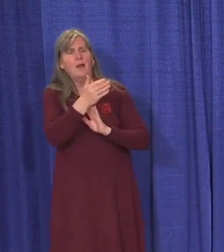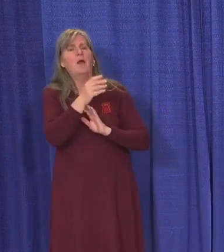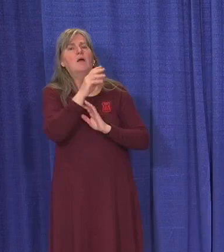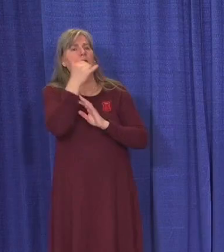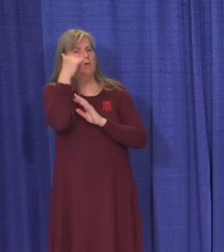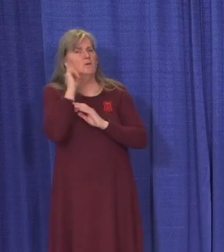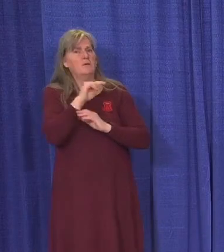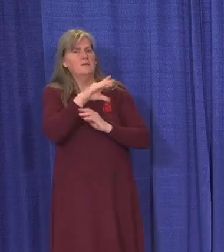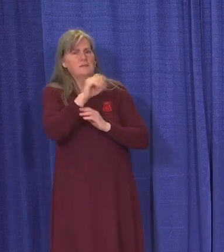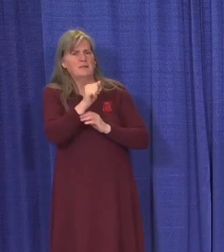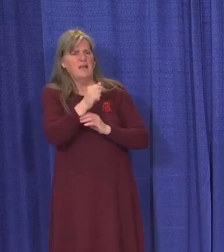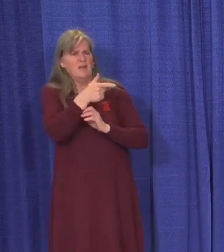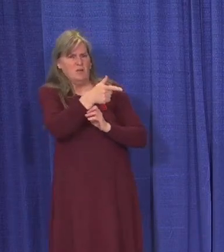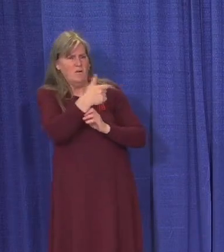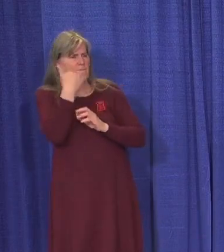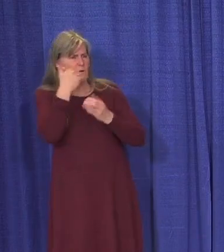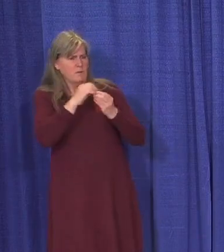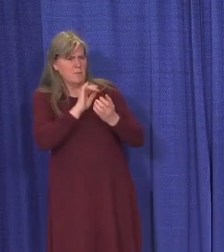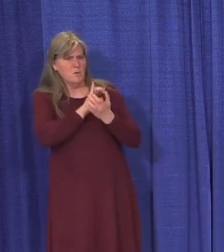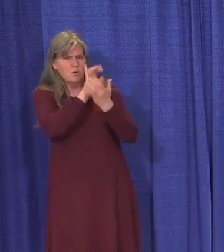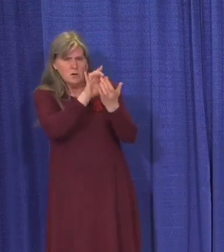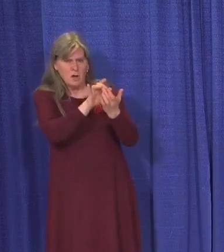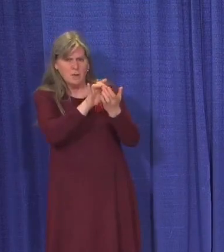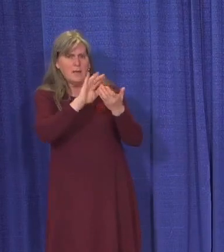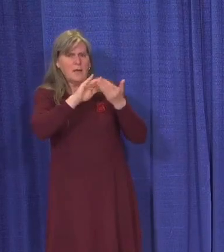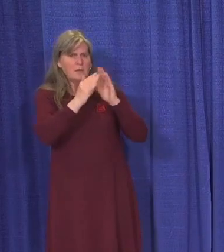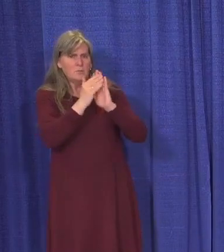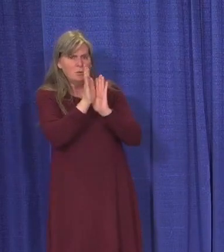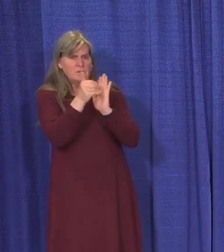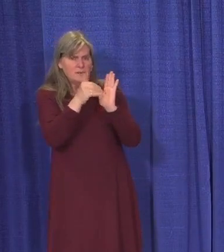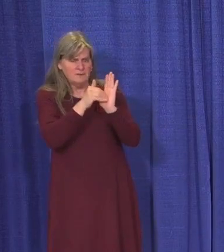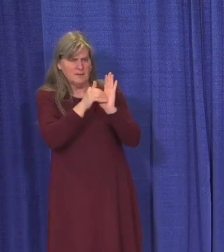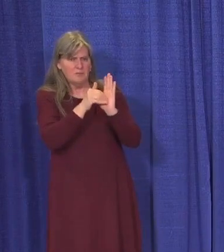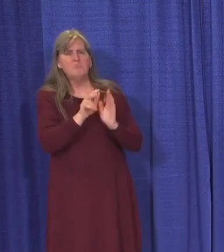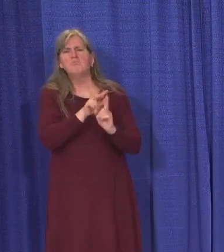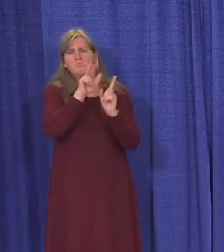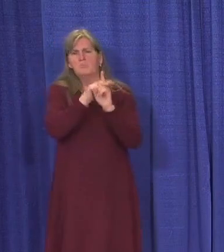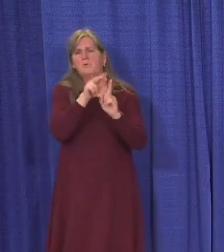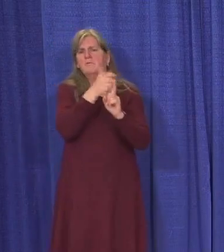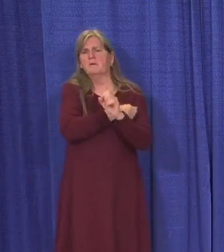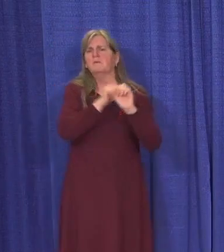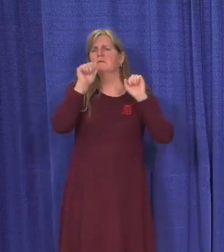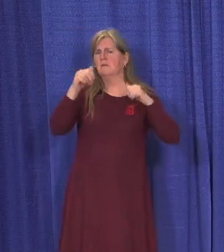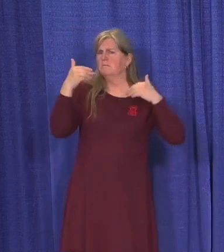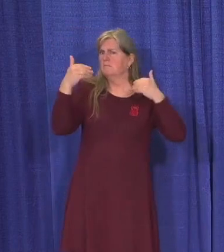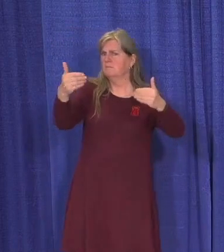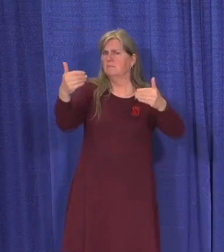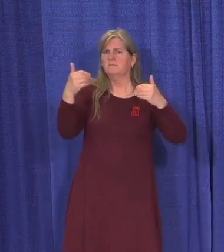certain number. If you've yet to receive your